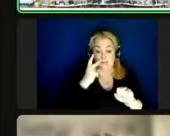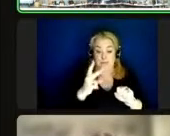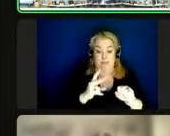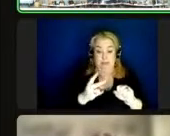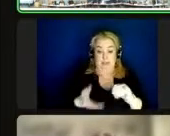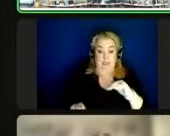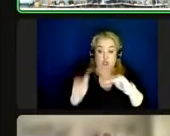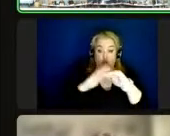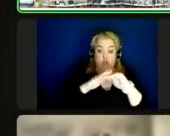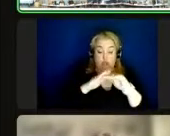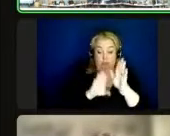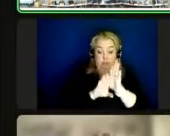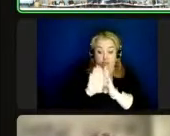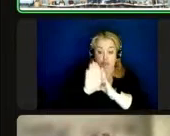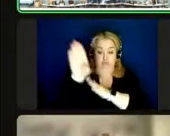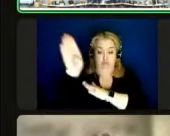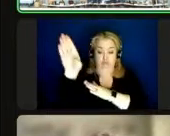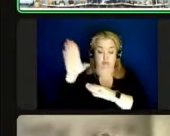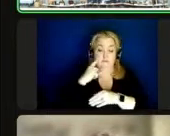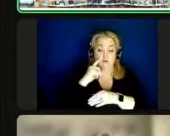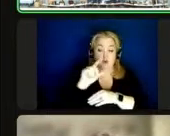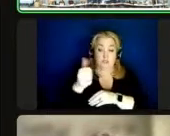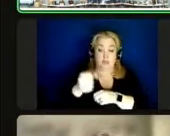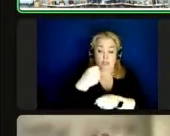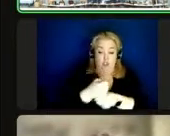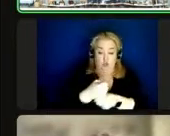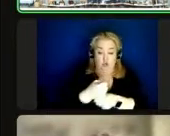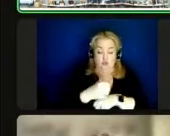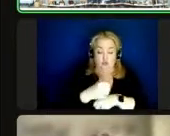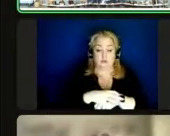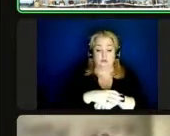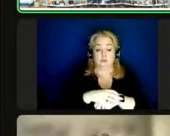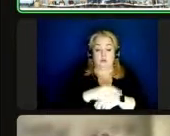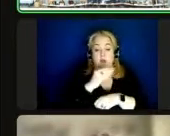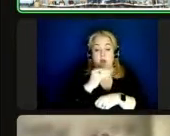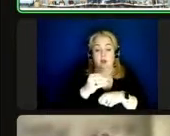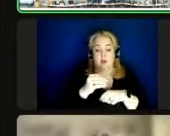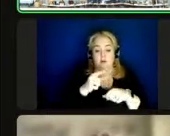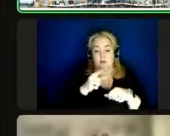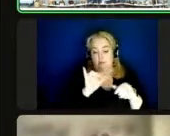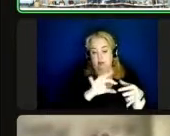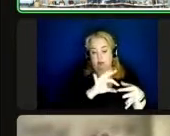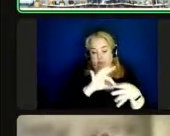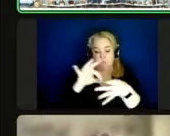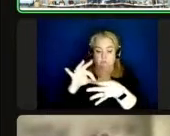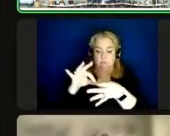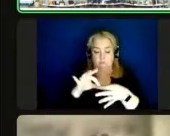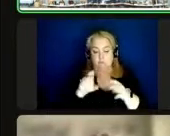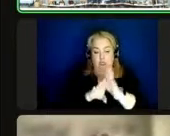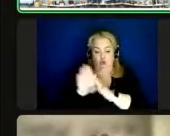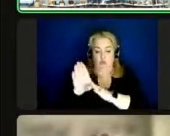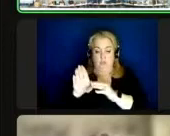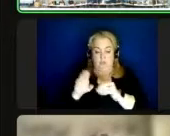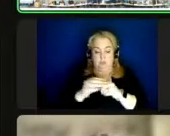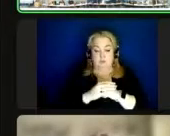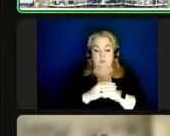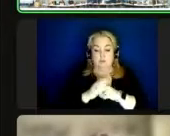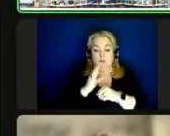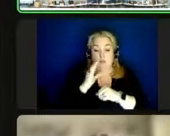VISUAL ON THE ORDERS BY ANY EMPLOYEE AND YOU CAN SEE